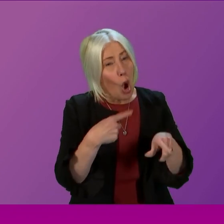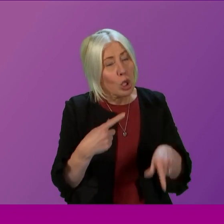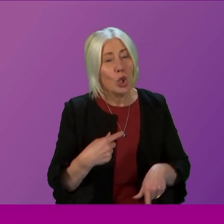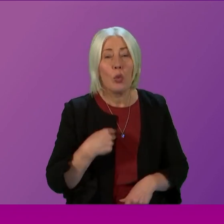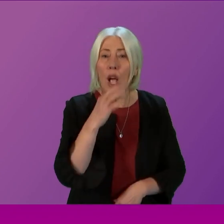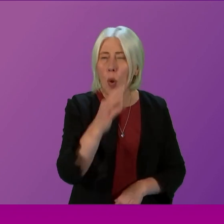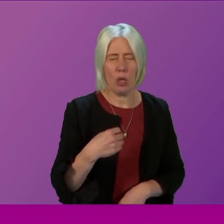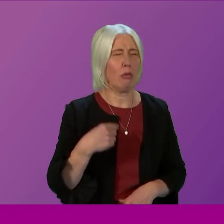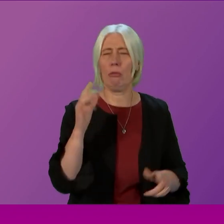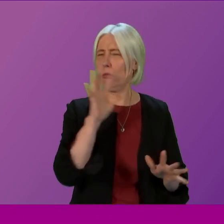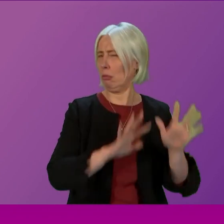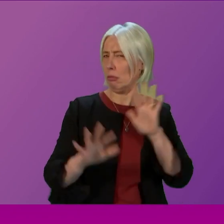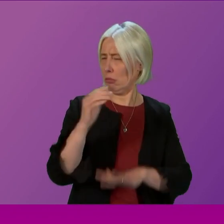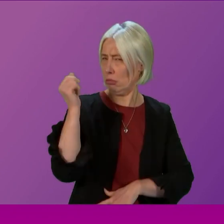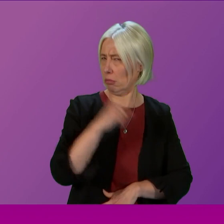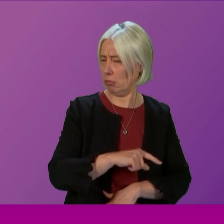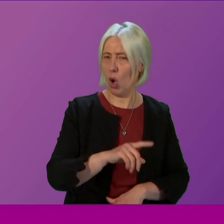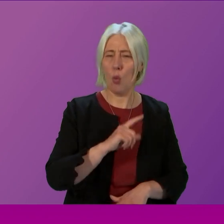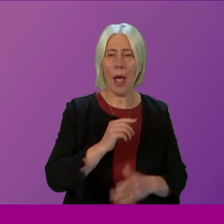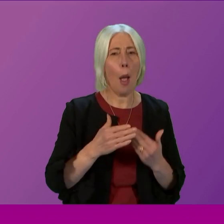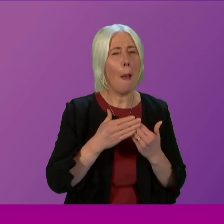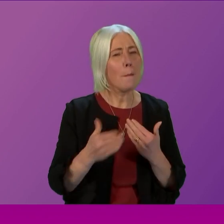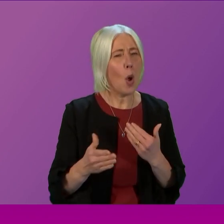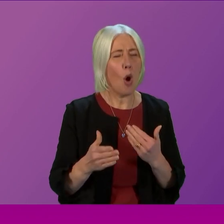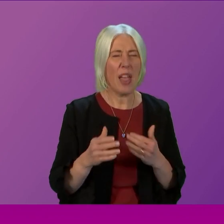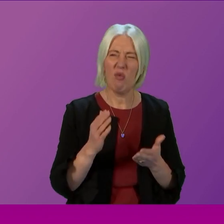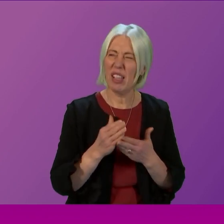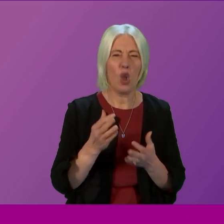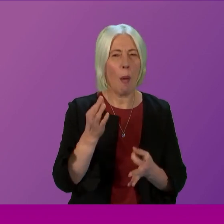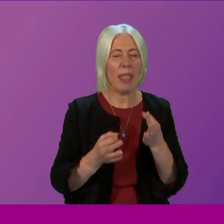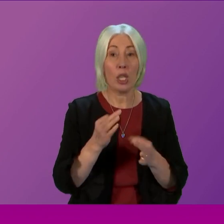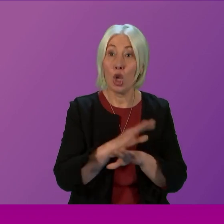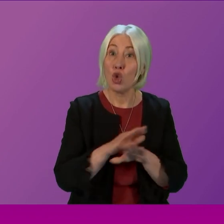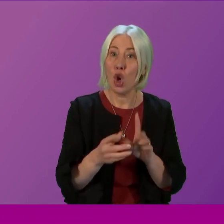as it appeared that it was more than a political non-answer of the type that we can often expect.